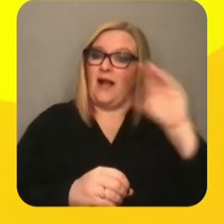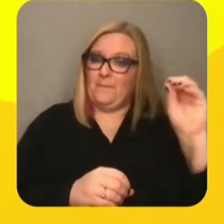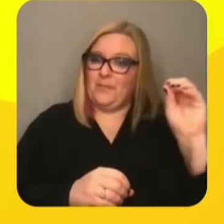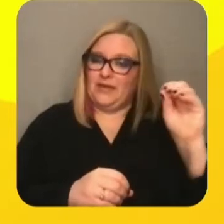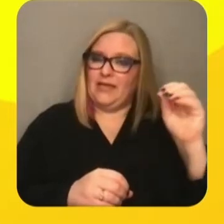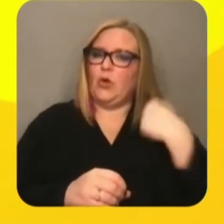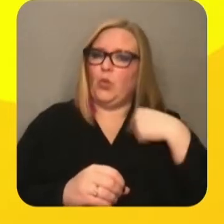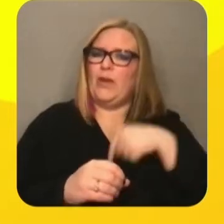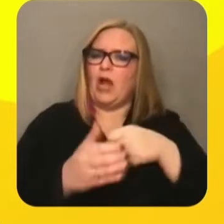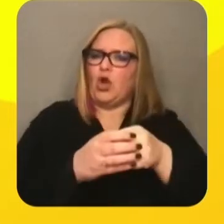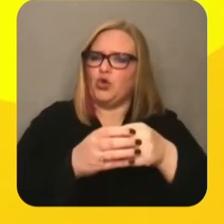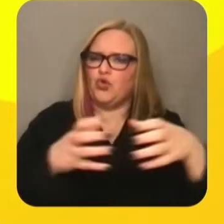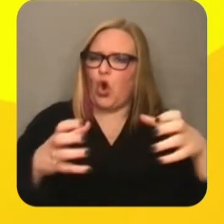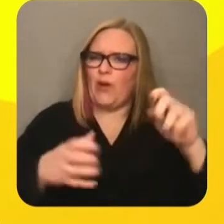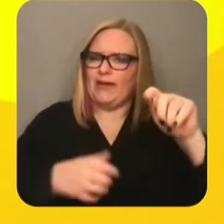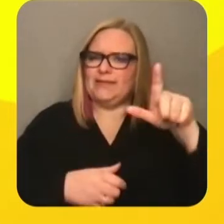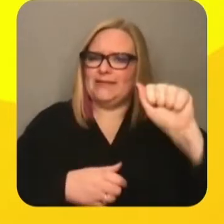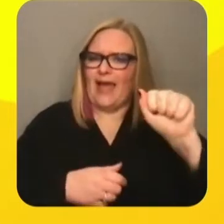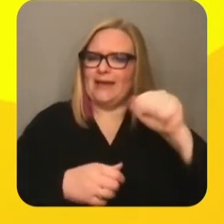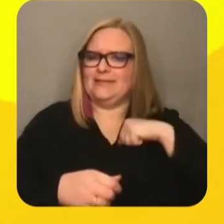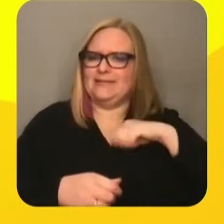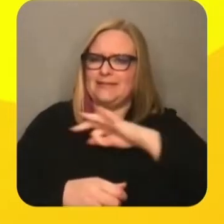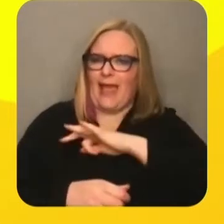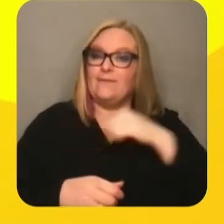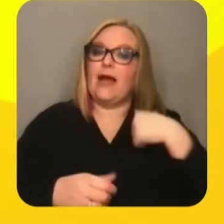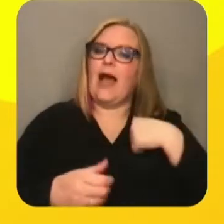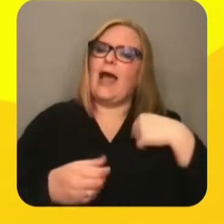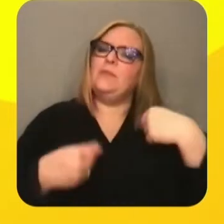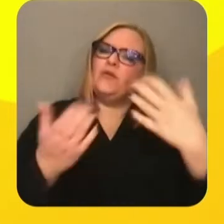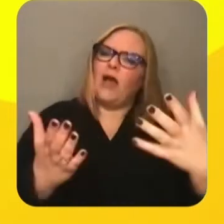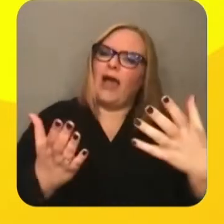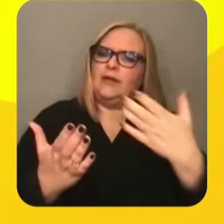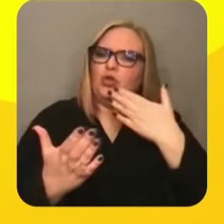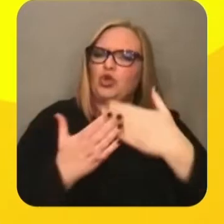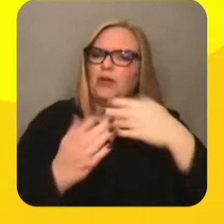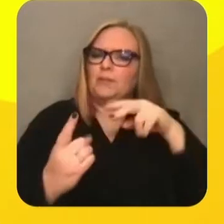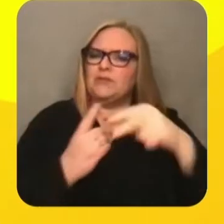This is early, so I represent a little bit of a perspective. I'm trying to grow into a fully baked